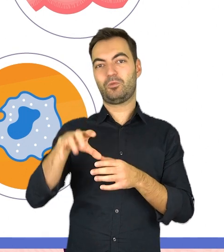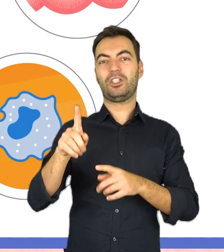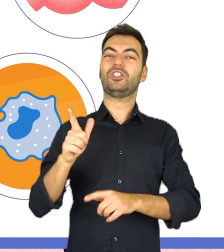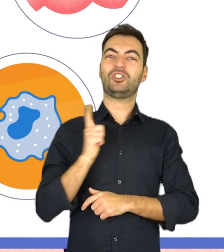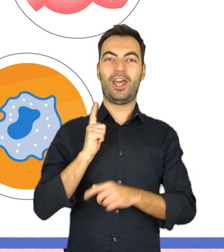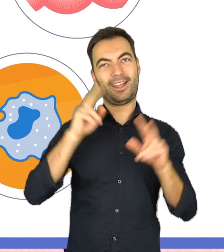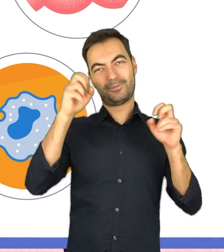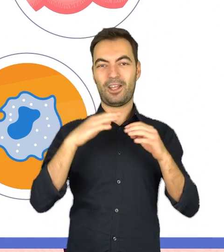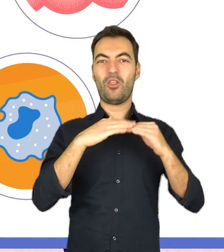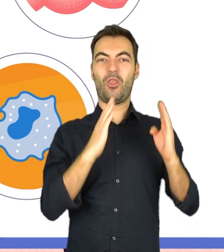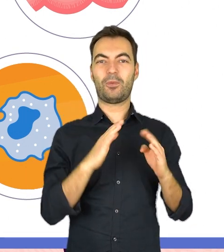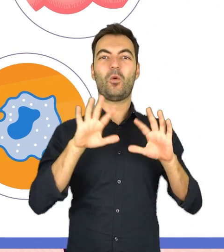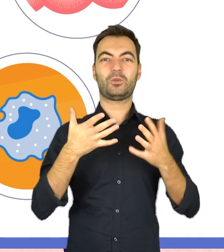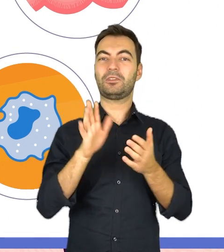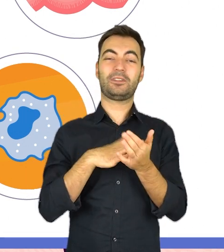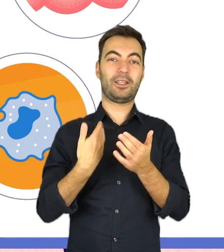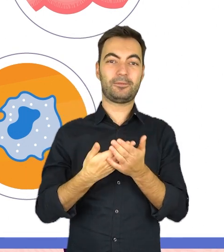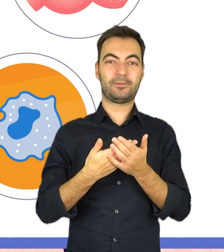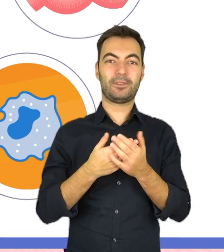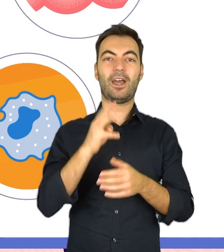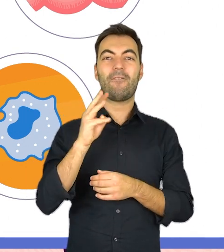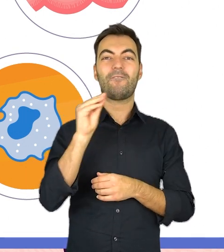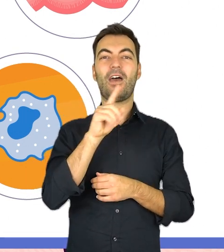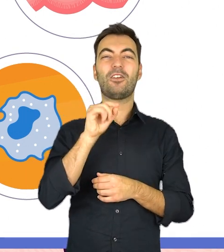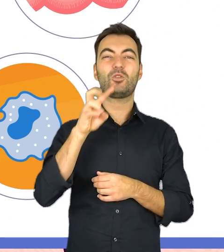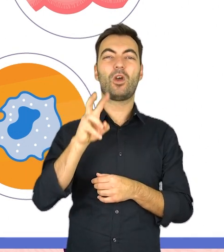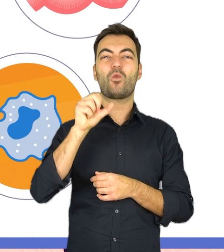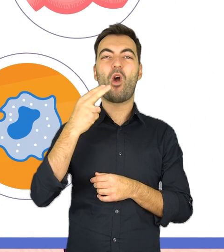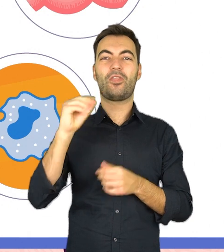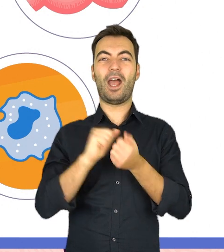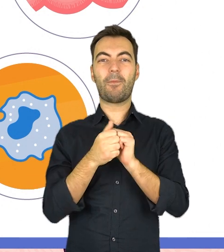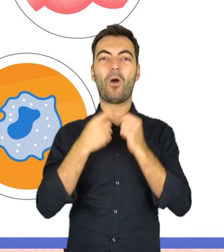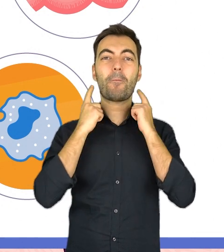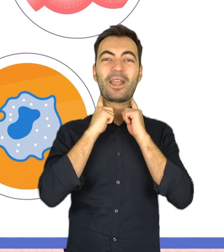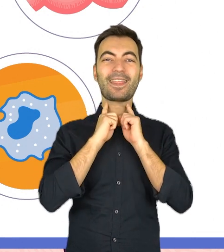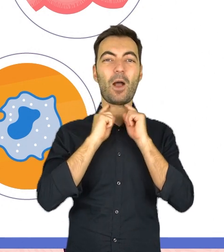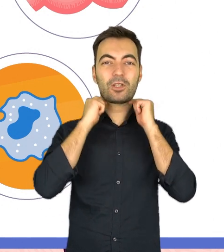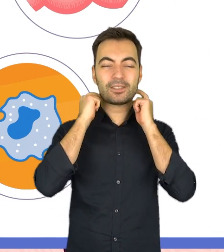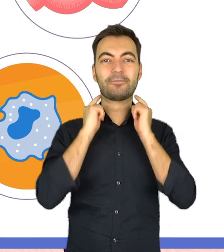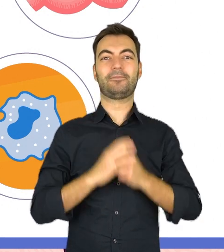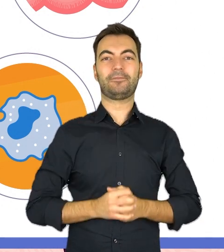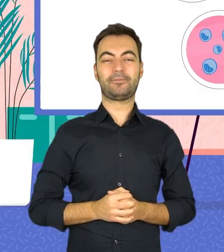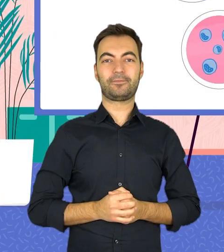In barracks, i.e. in the lymph nodes or tonsils in the throat.